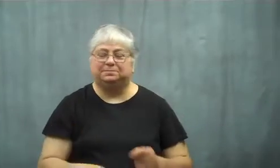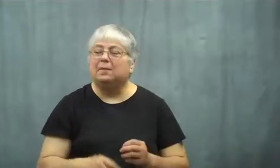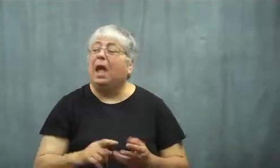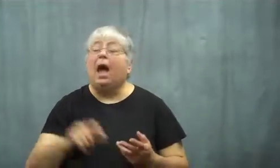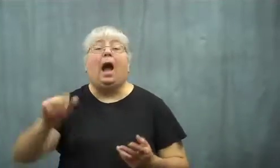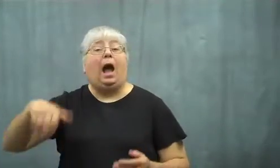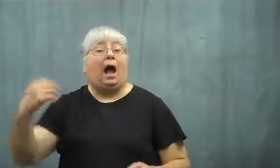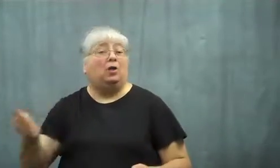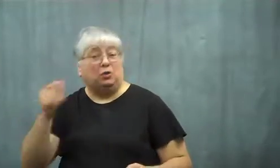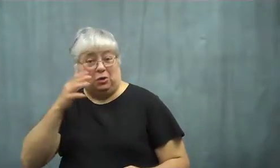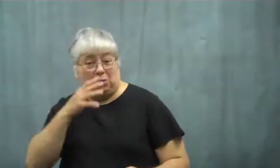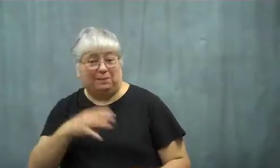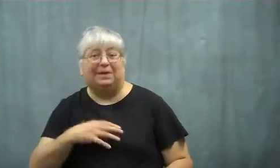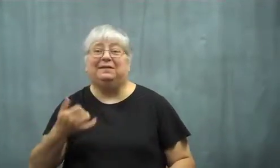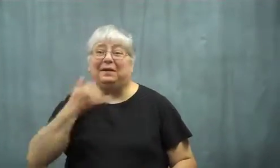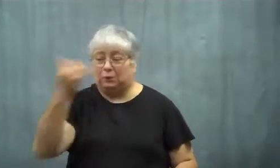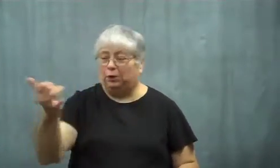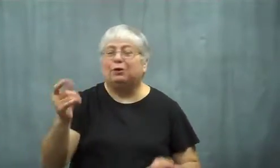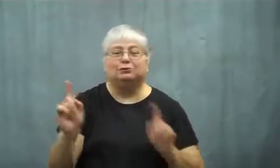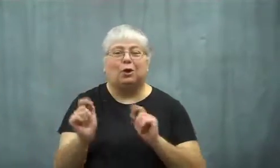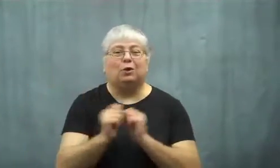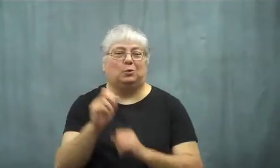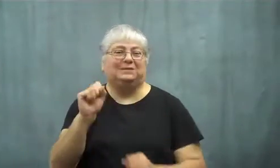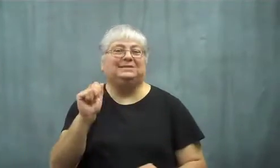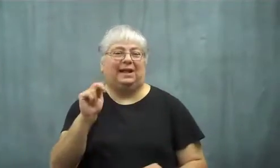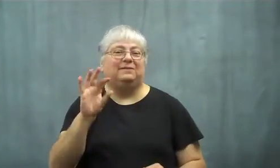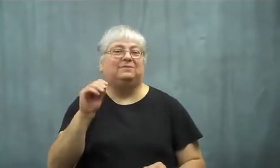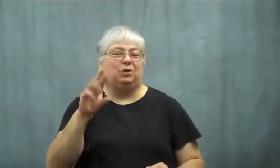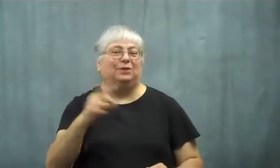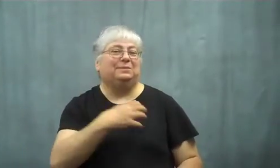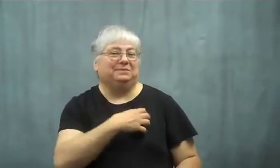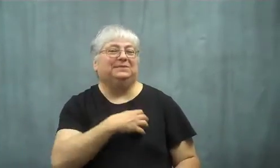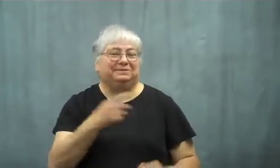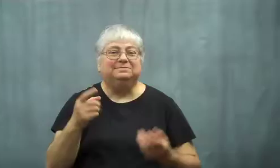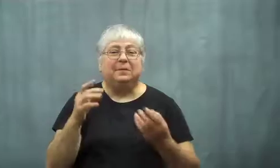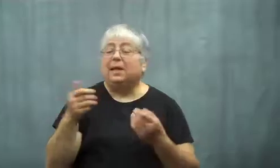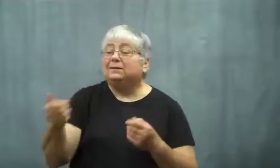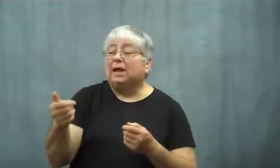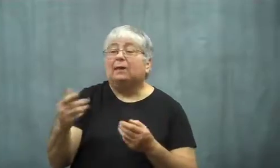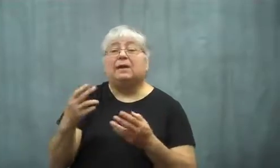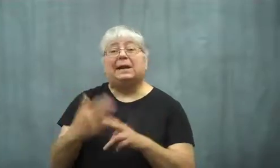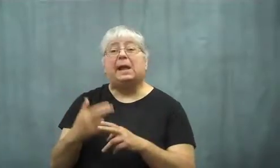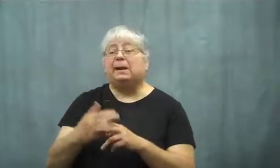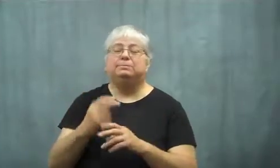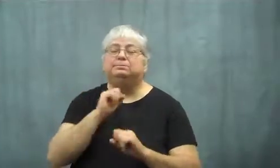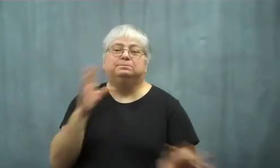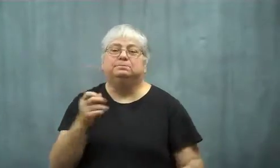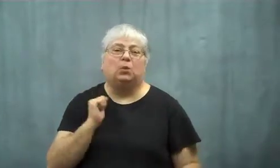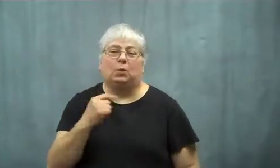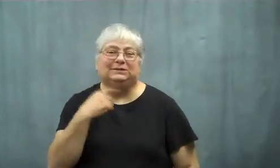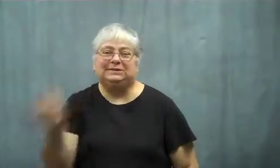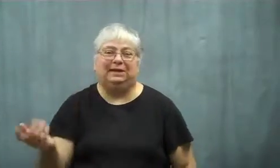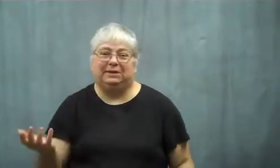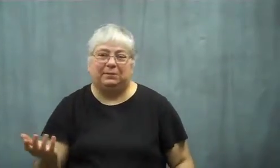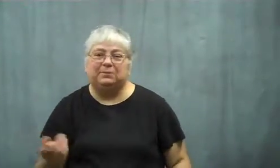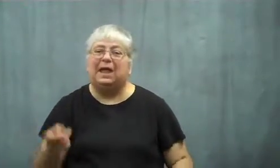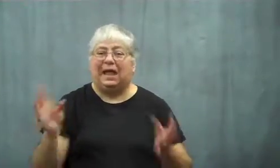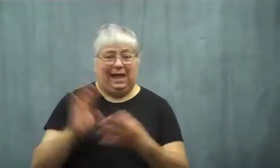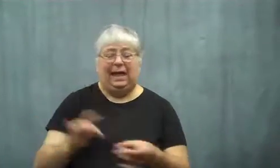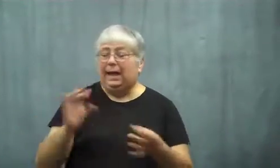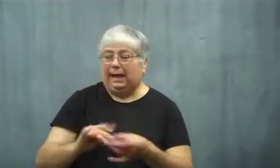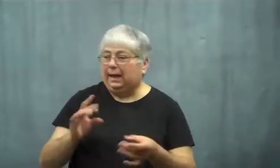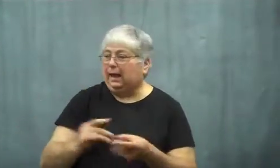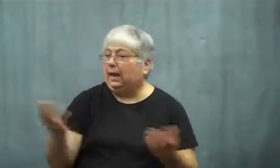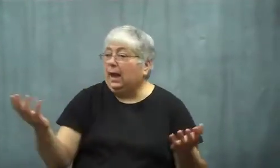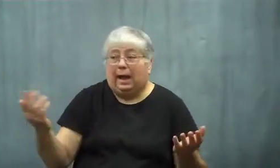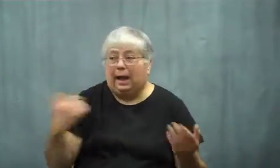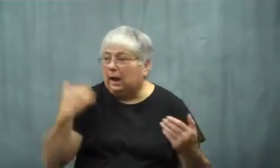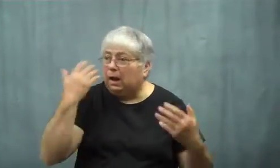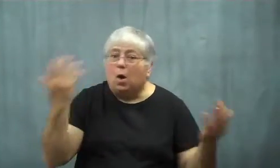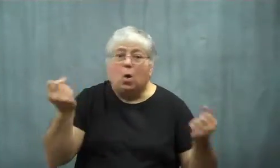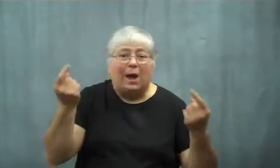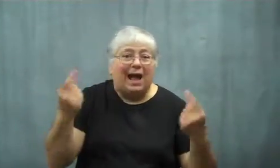A woman called and spoke with Sanford police anonymously.